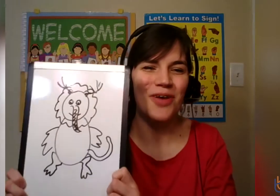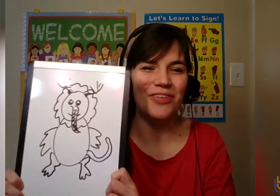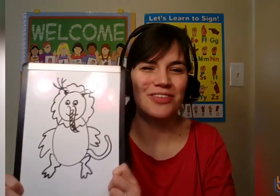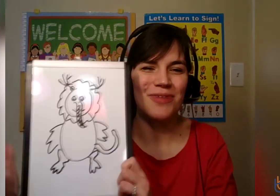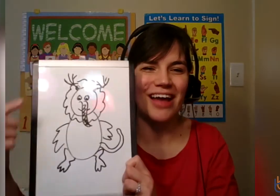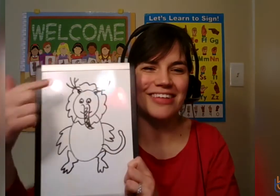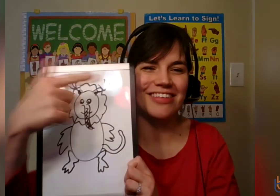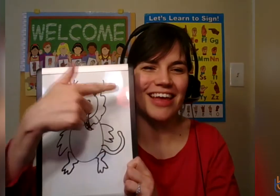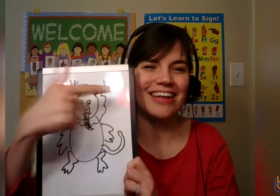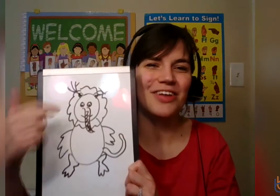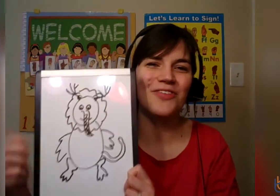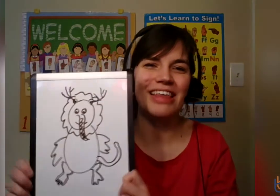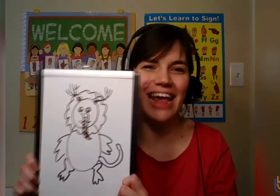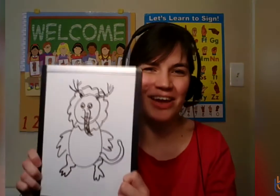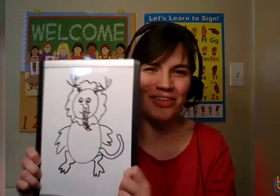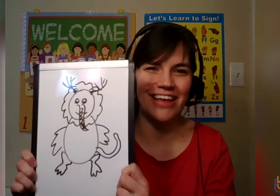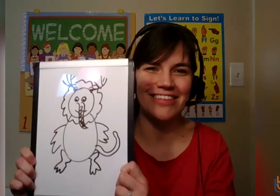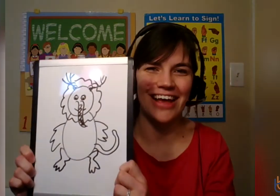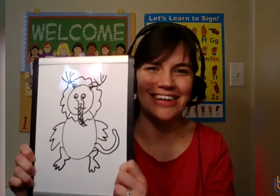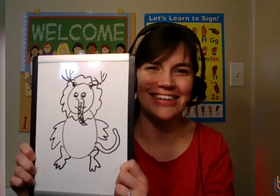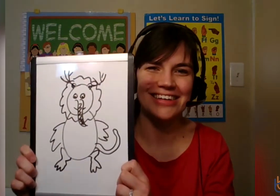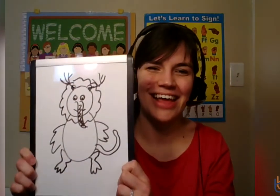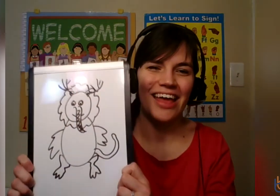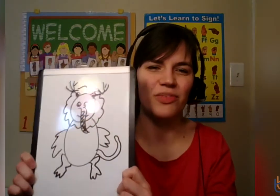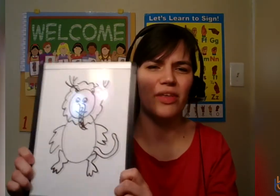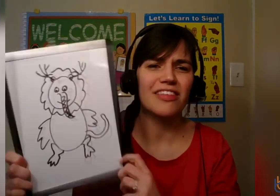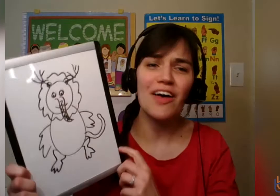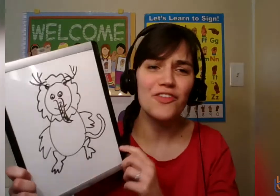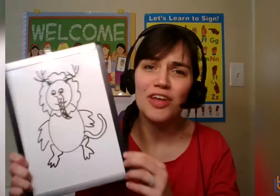point was to practice and identify the animals I signed as well as have fun